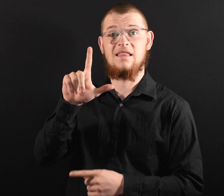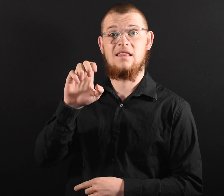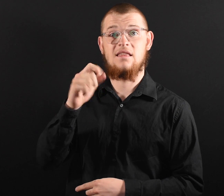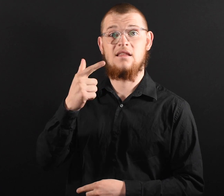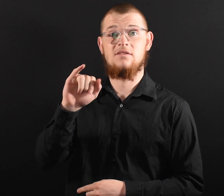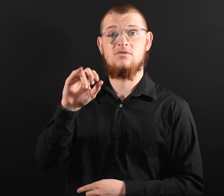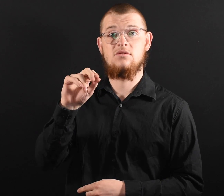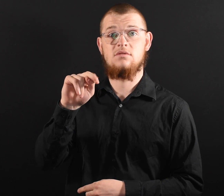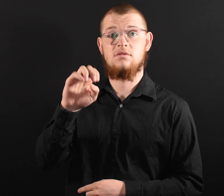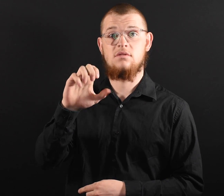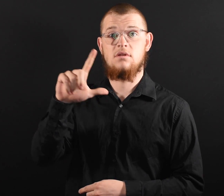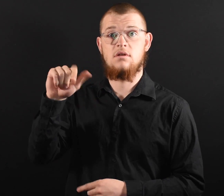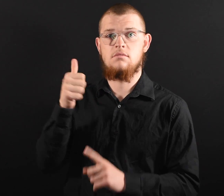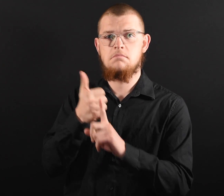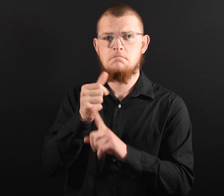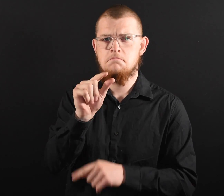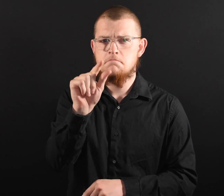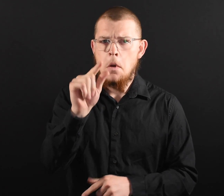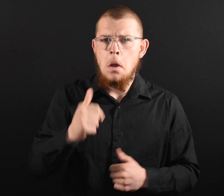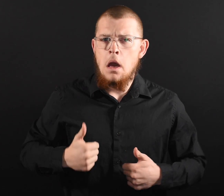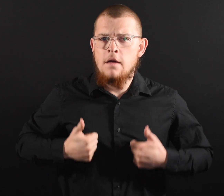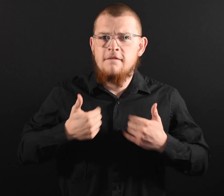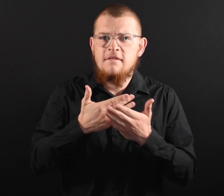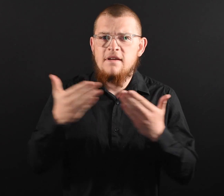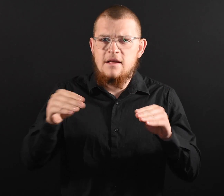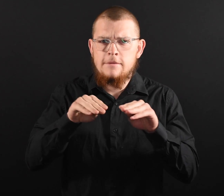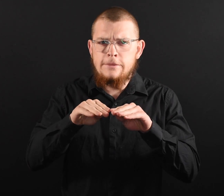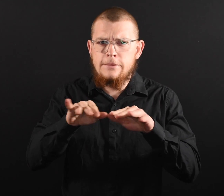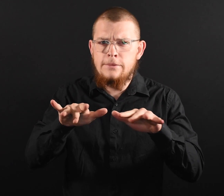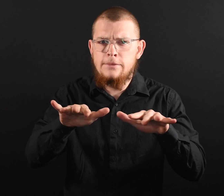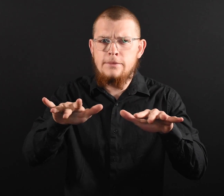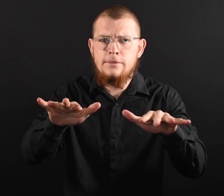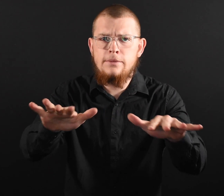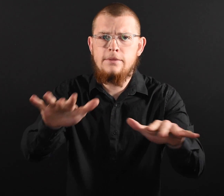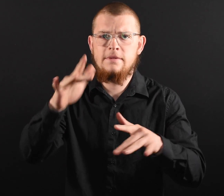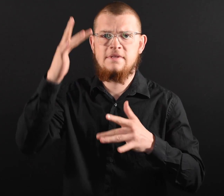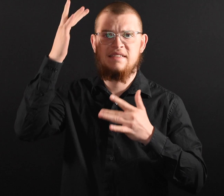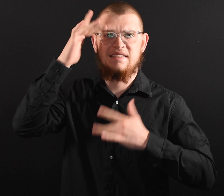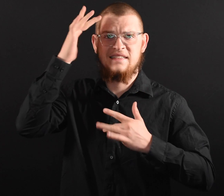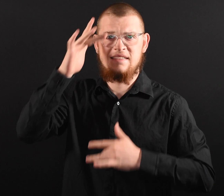Legionella is the organism that causes Legionnaire’s Disease and Pontiac Fever.